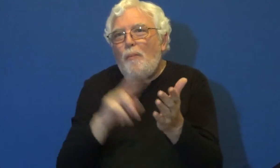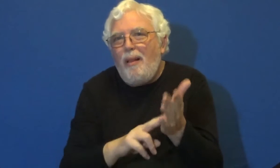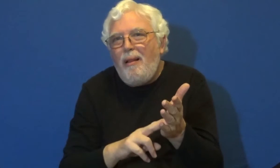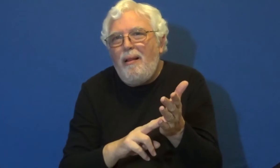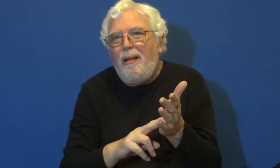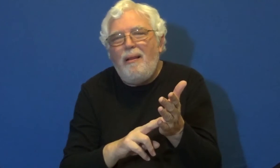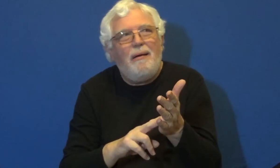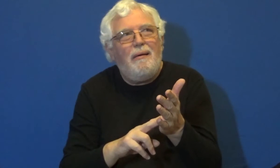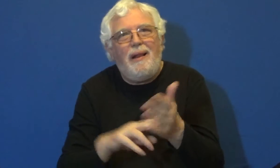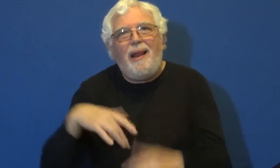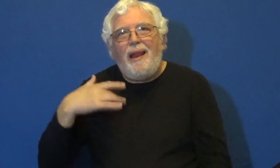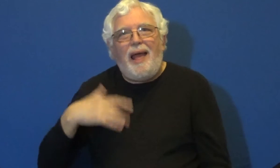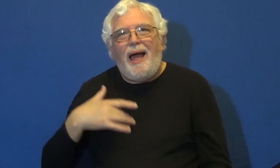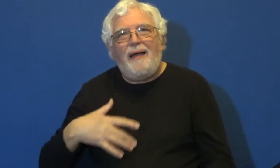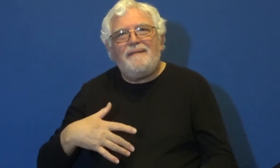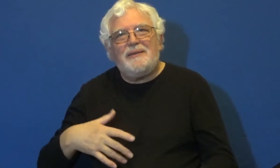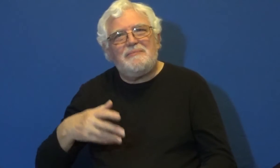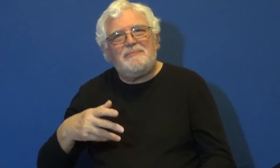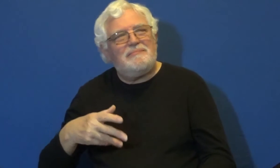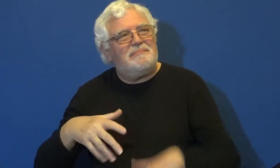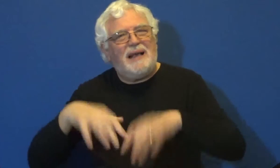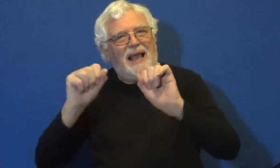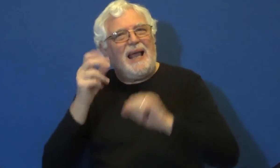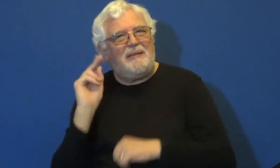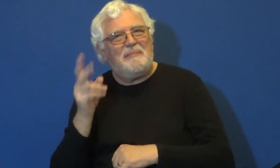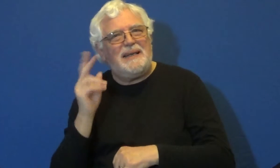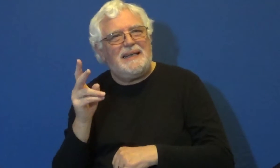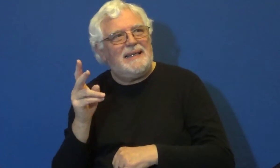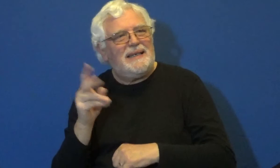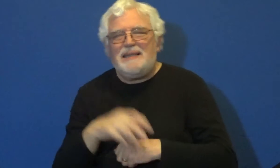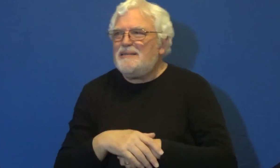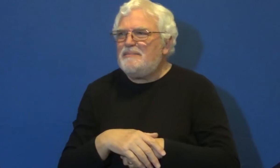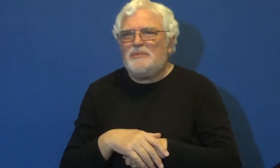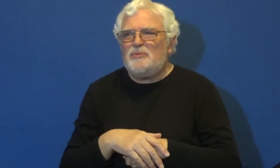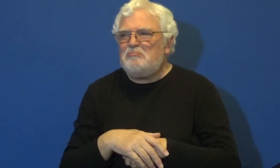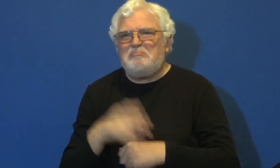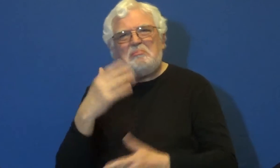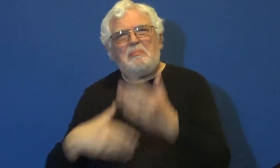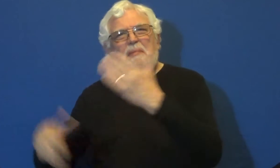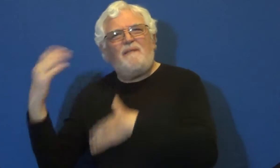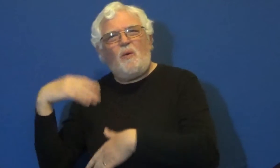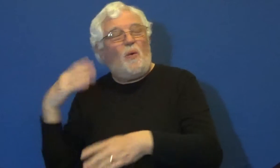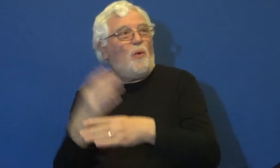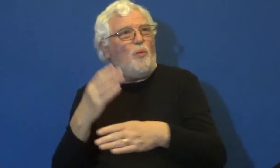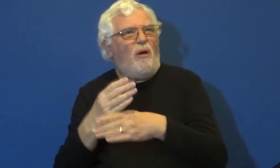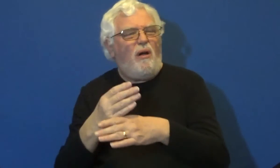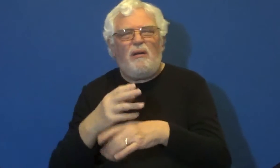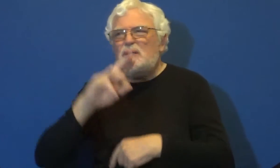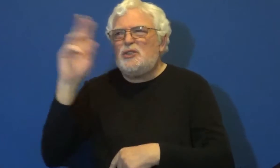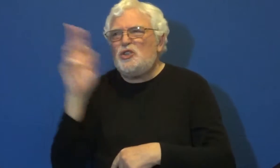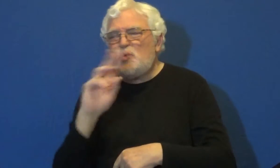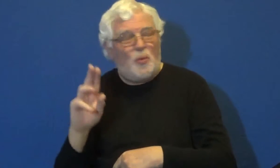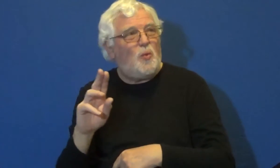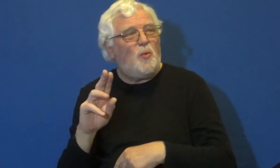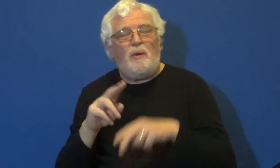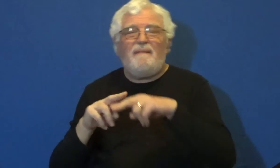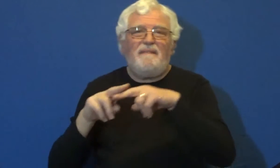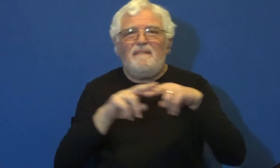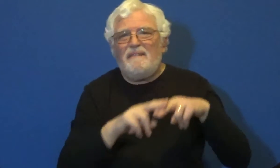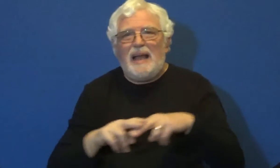to be restored, to pick up from where we left off at work and schoo,l in family and community